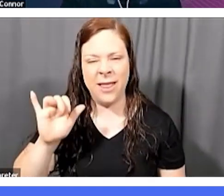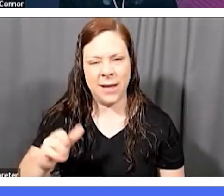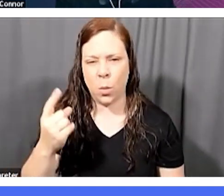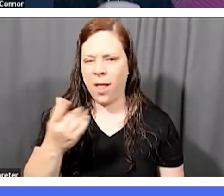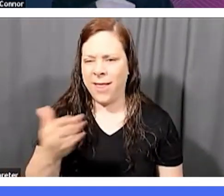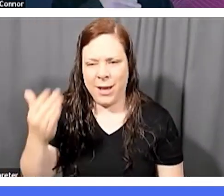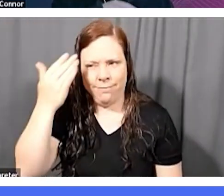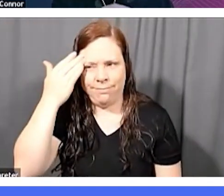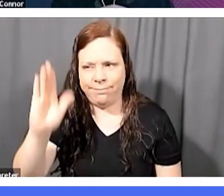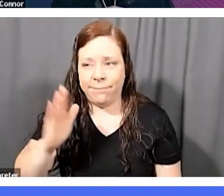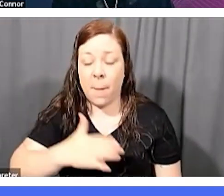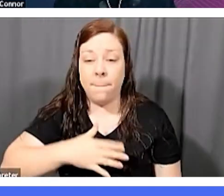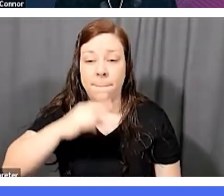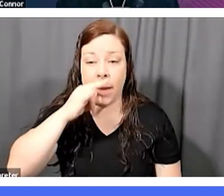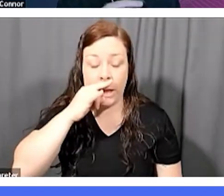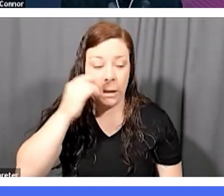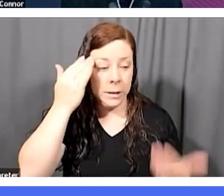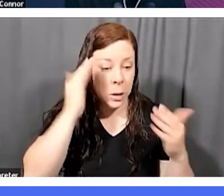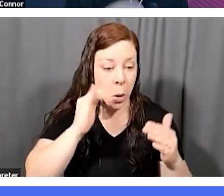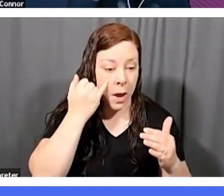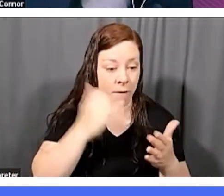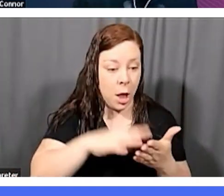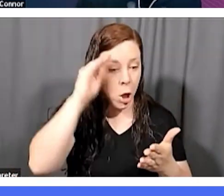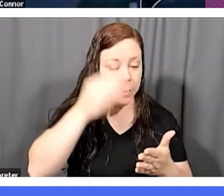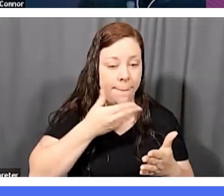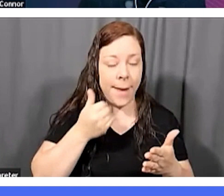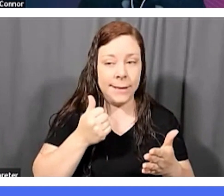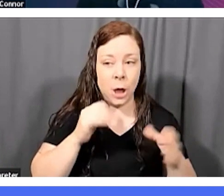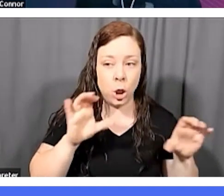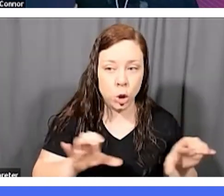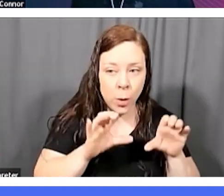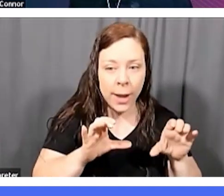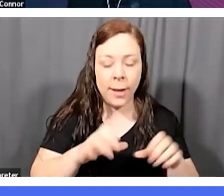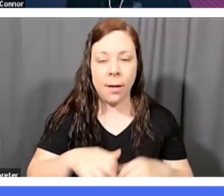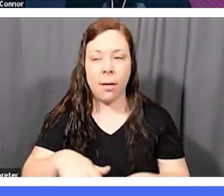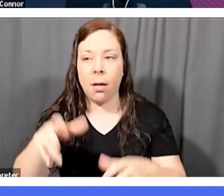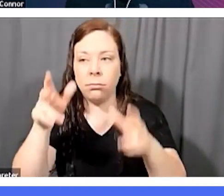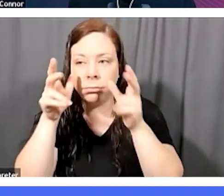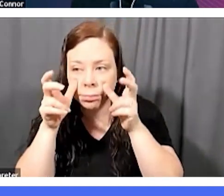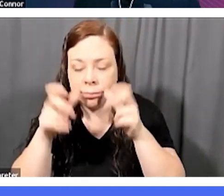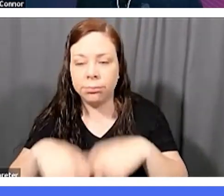My kiddo doesn't know if he learns best by doing something, by listening to a lecture, by drawing pictures,